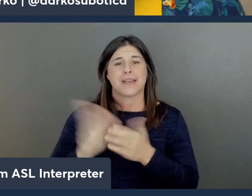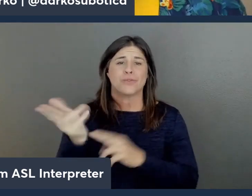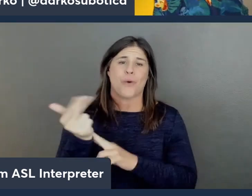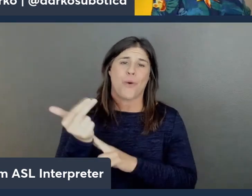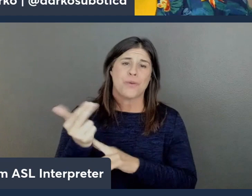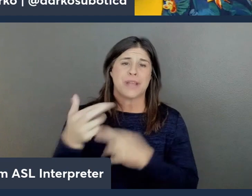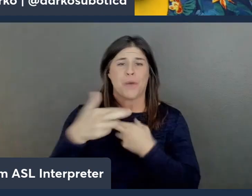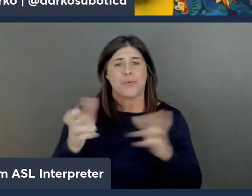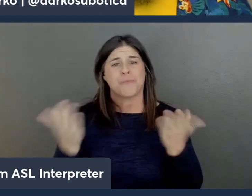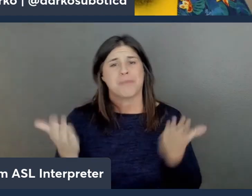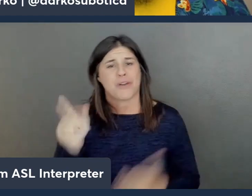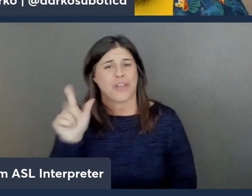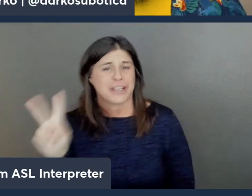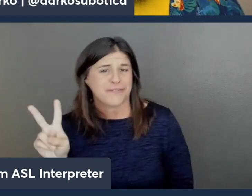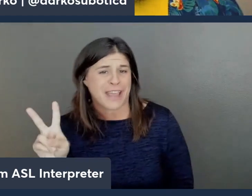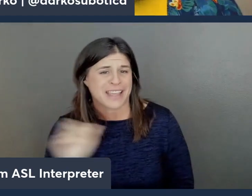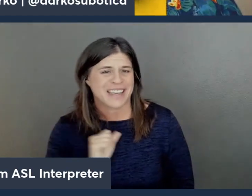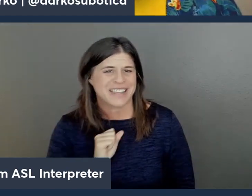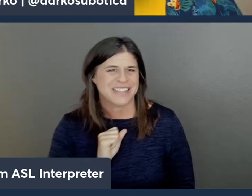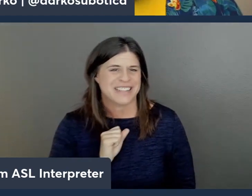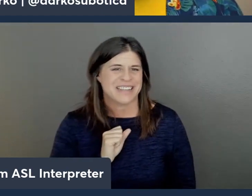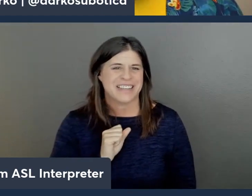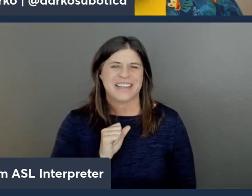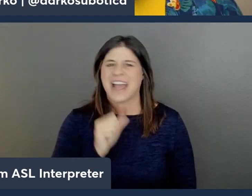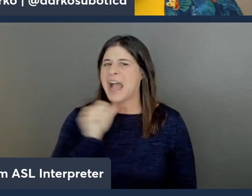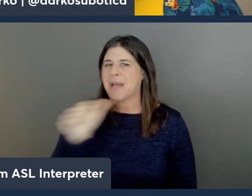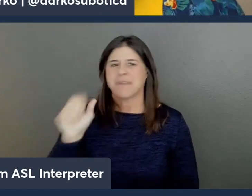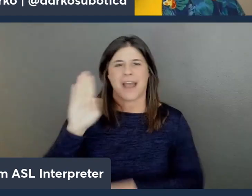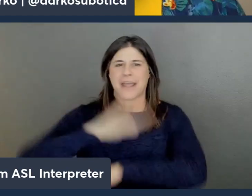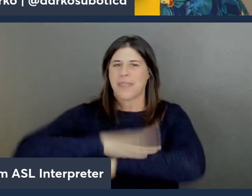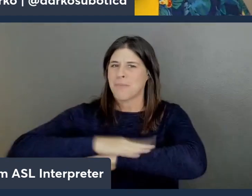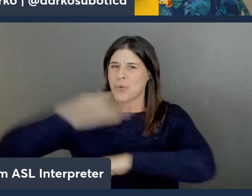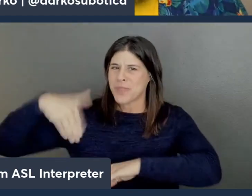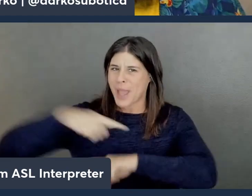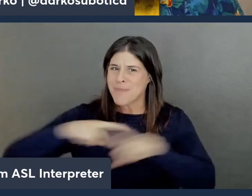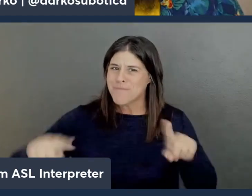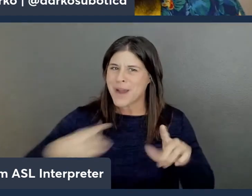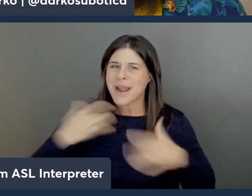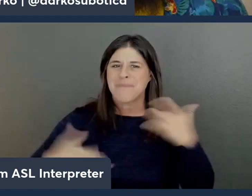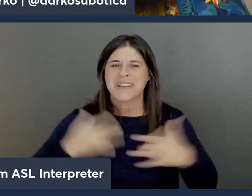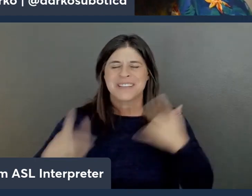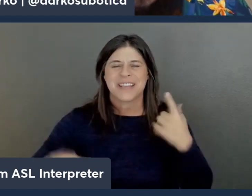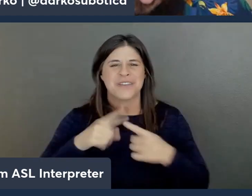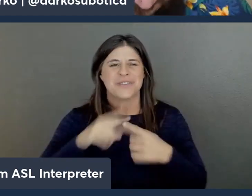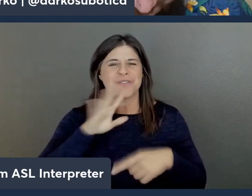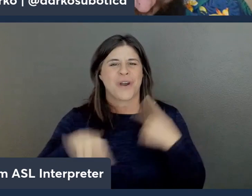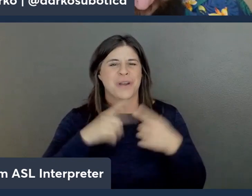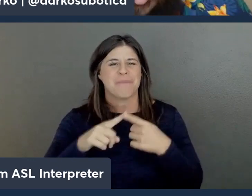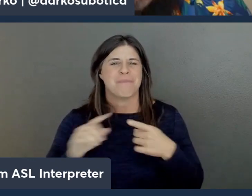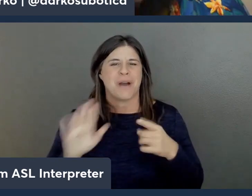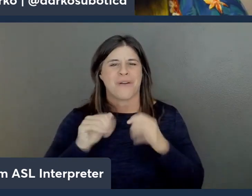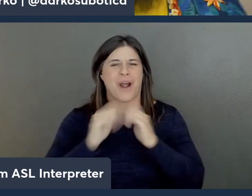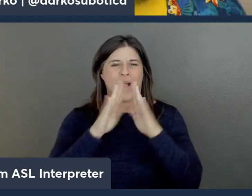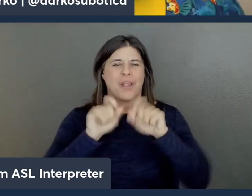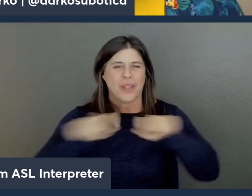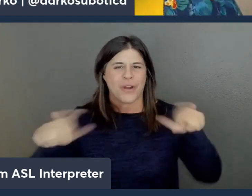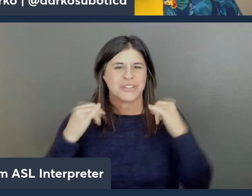I'm not at the booth yet. Okay. So I'm excited to talk about our launch here. Excellent,